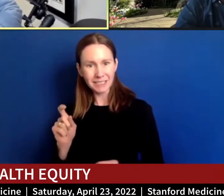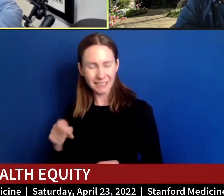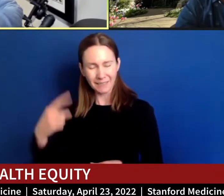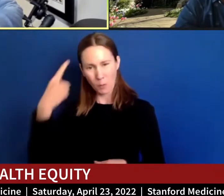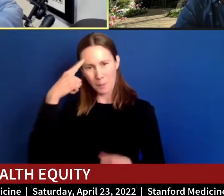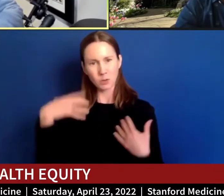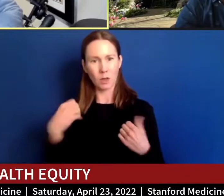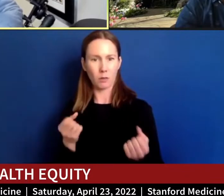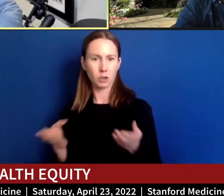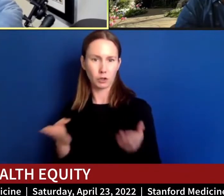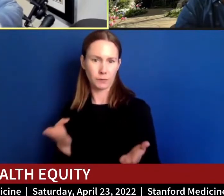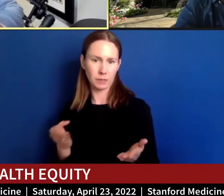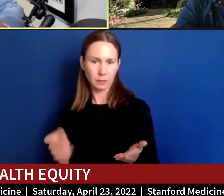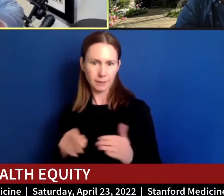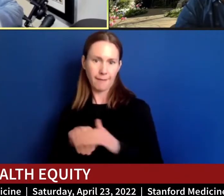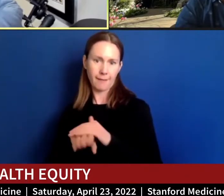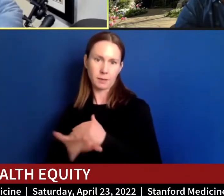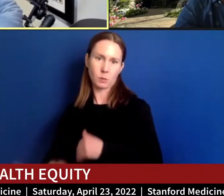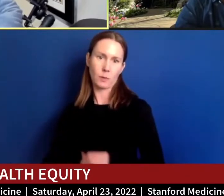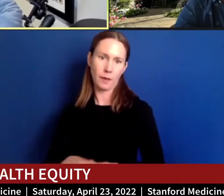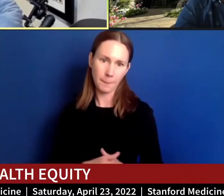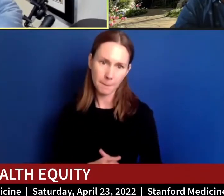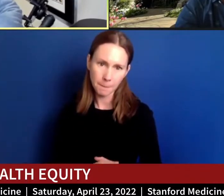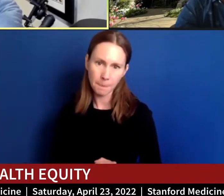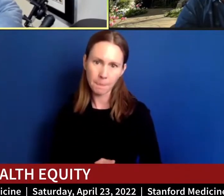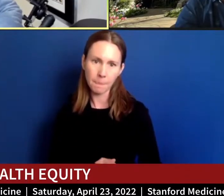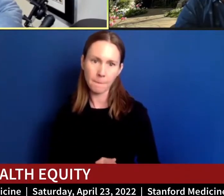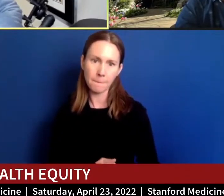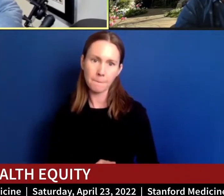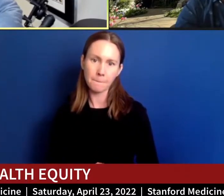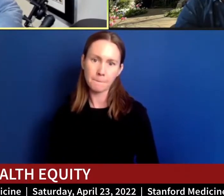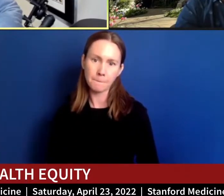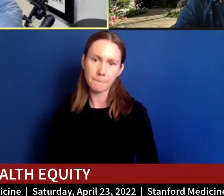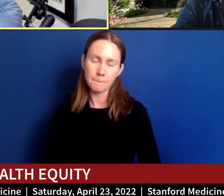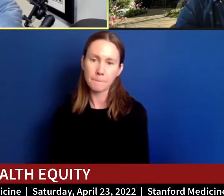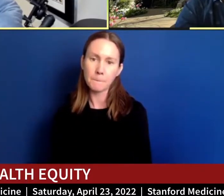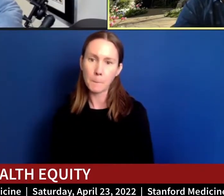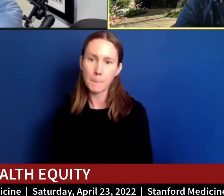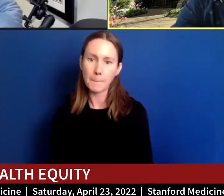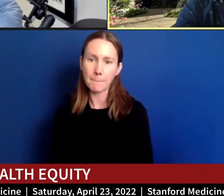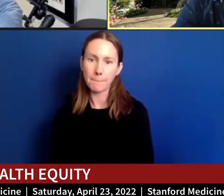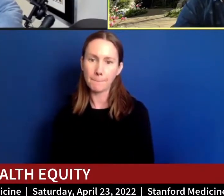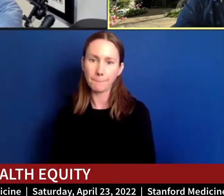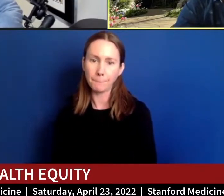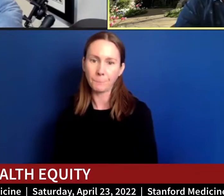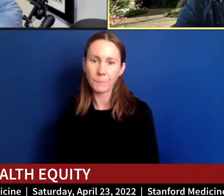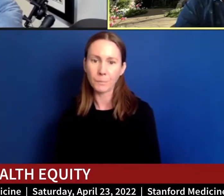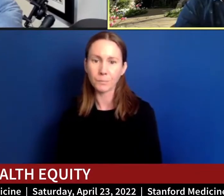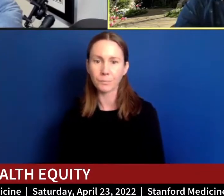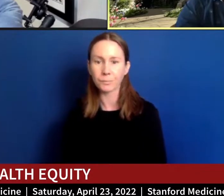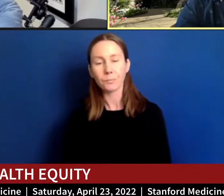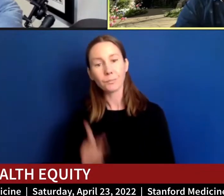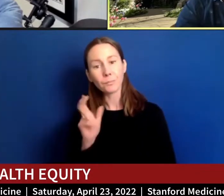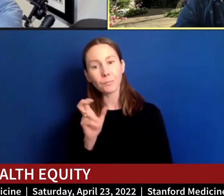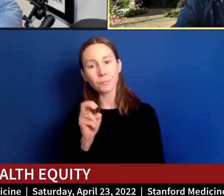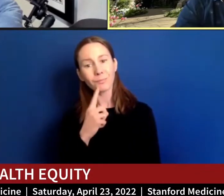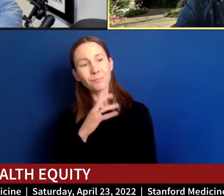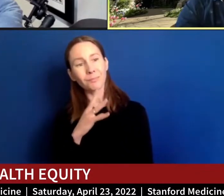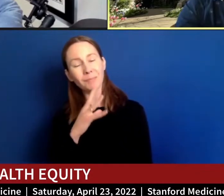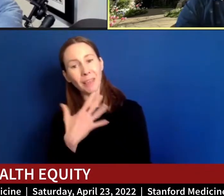with physical disabilities, and that has to end. >>> KEN SUTHA: Thank you. Another question. Do you